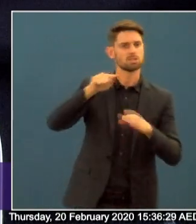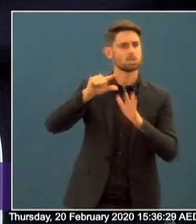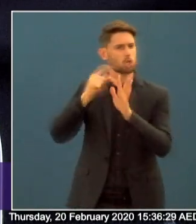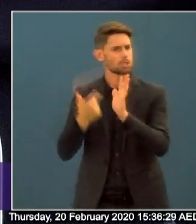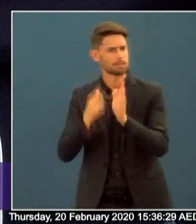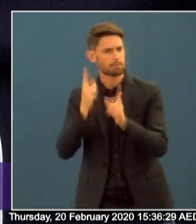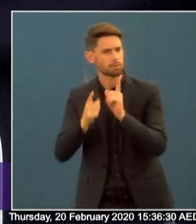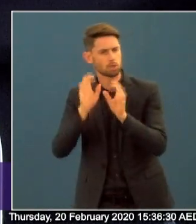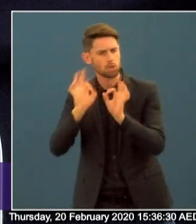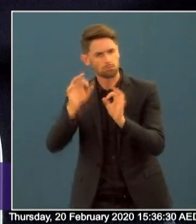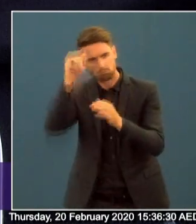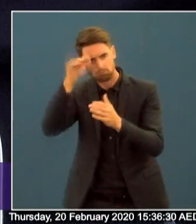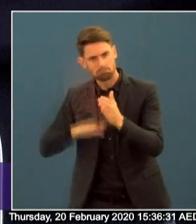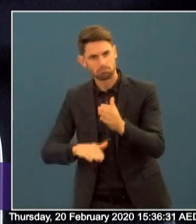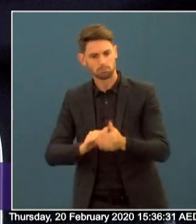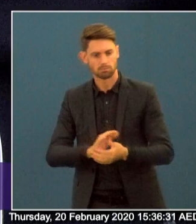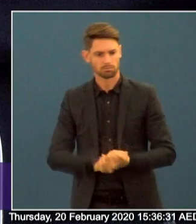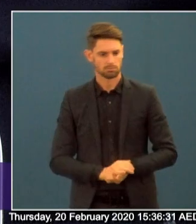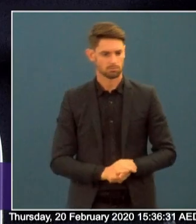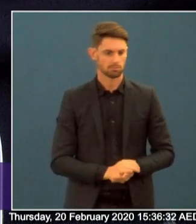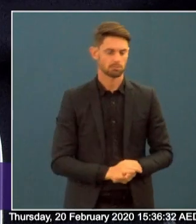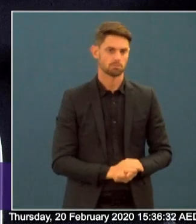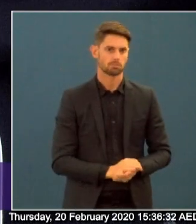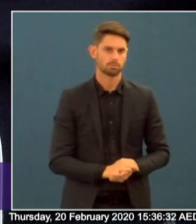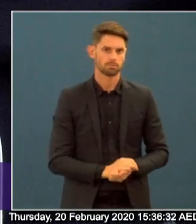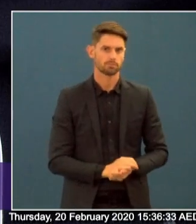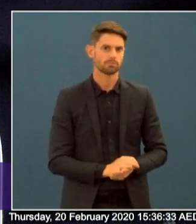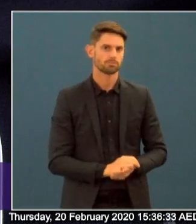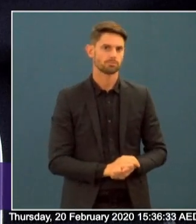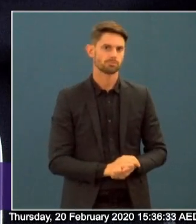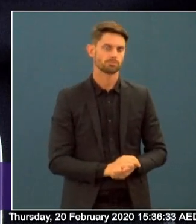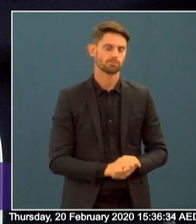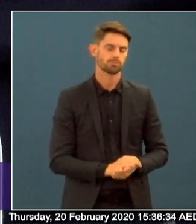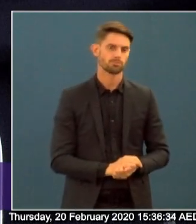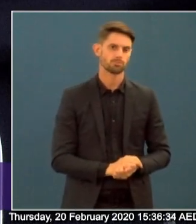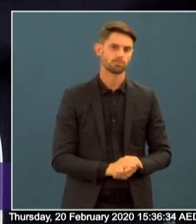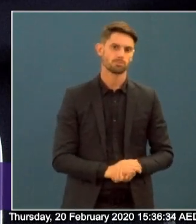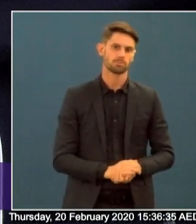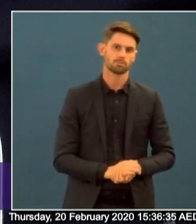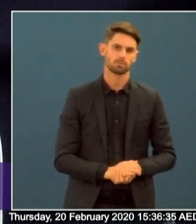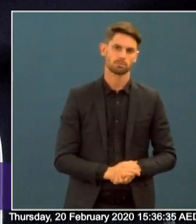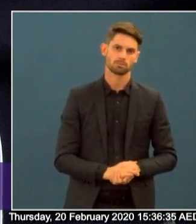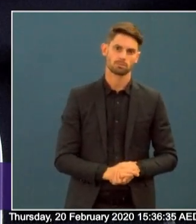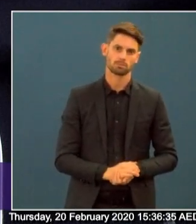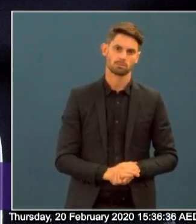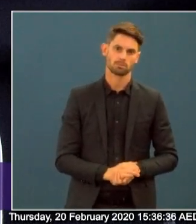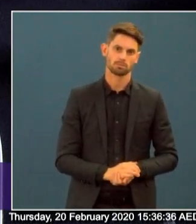I don't have workforce data readily available, but I'm sure that would be available if required.